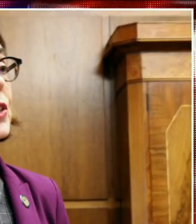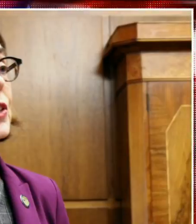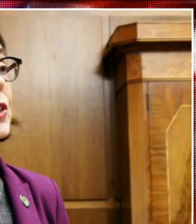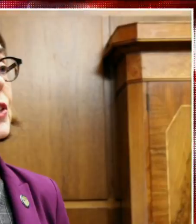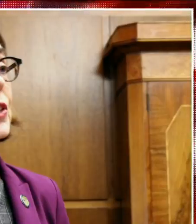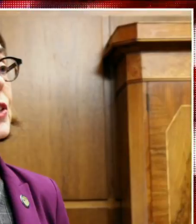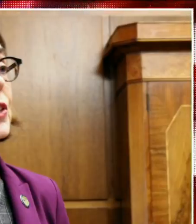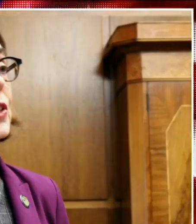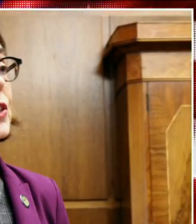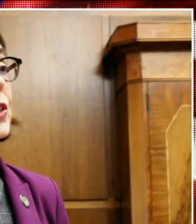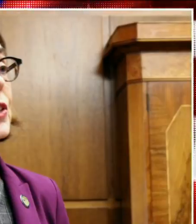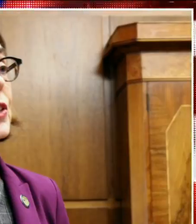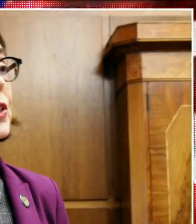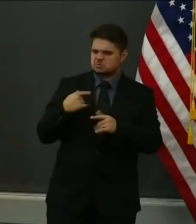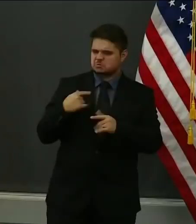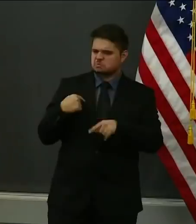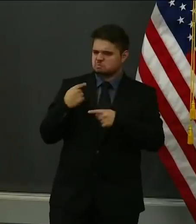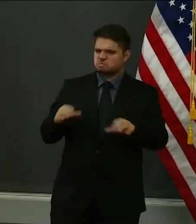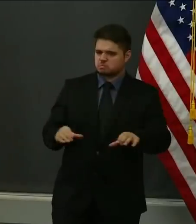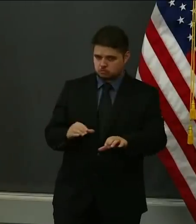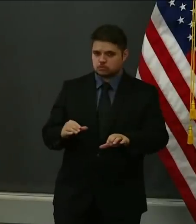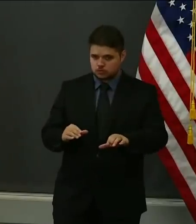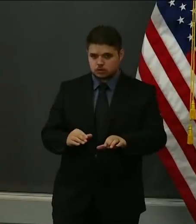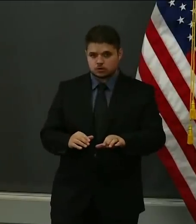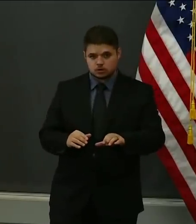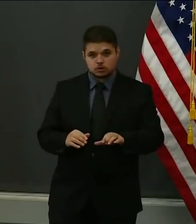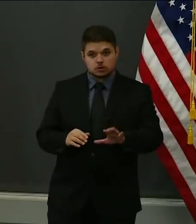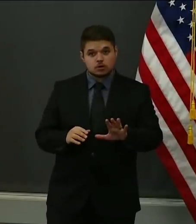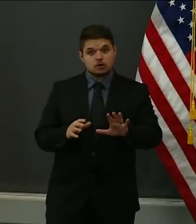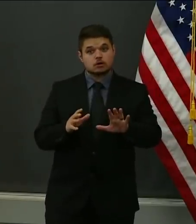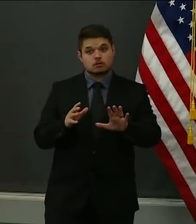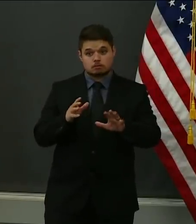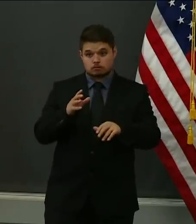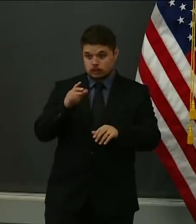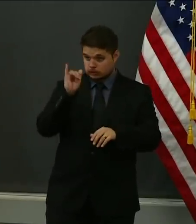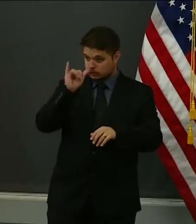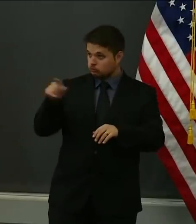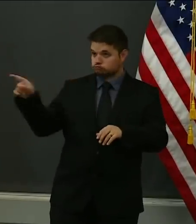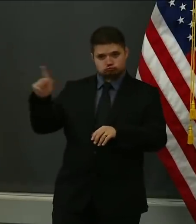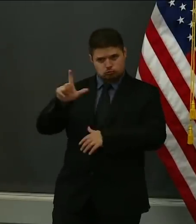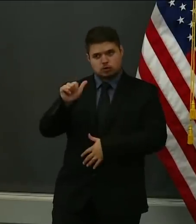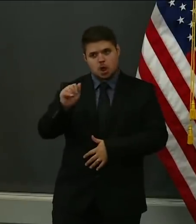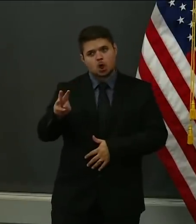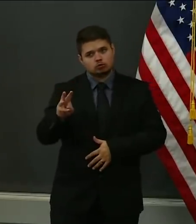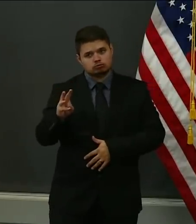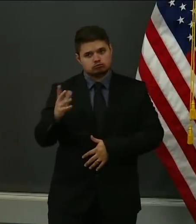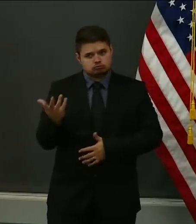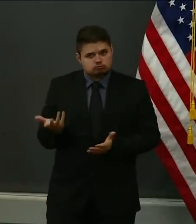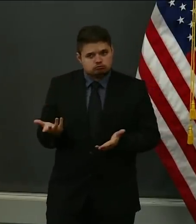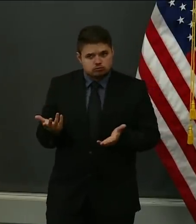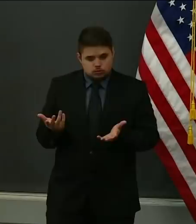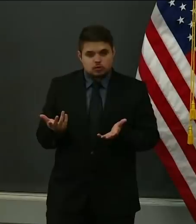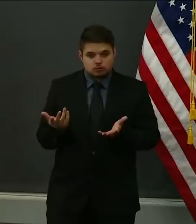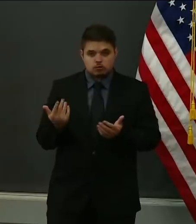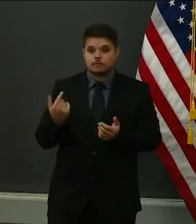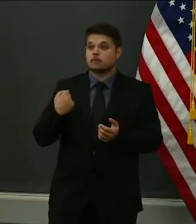THAT FREES UP LAW ENFORCEMENT TO INVESTIGATE WHETHER GRANDMA IS DISHING UP THE SPROUTS AND BUTTERNUT SQUASH FOR AN ILLEGAL